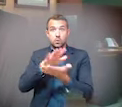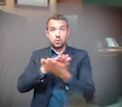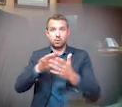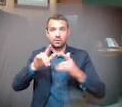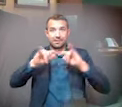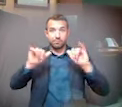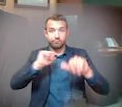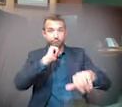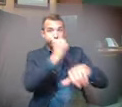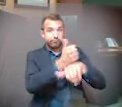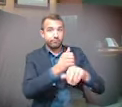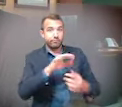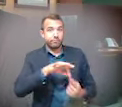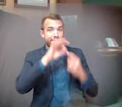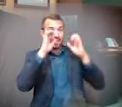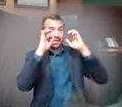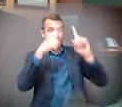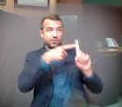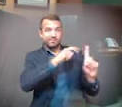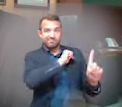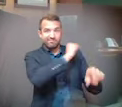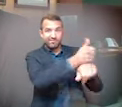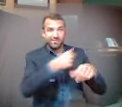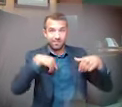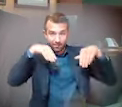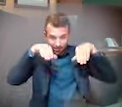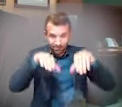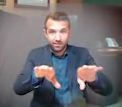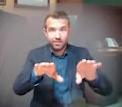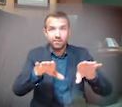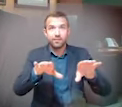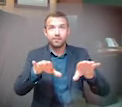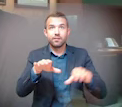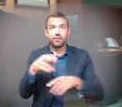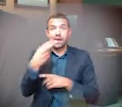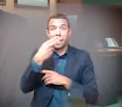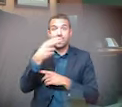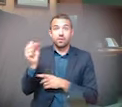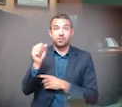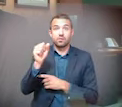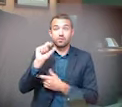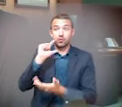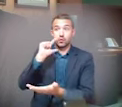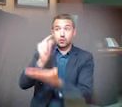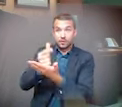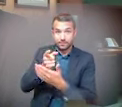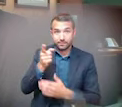And I graduated from high school thankfully in 1996, and